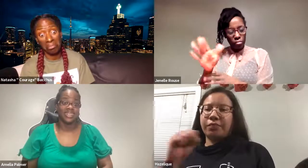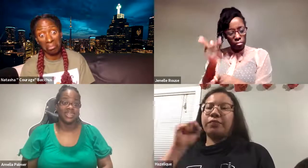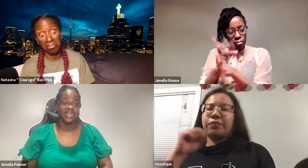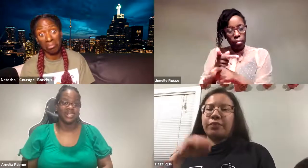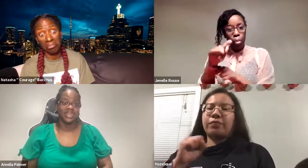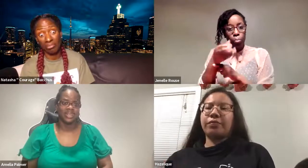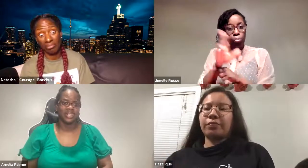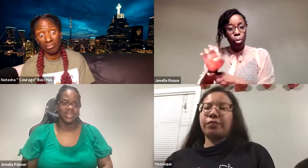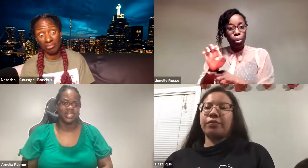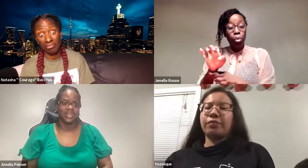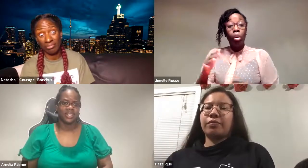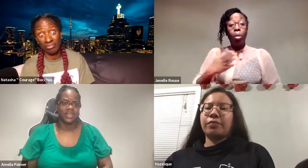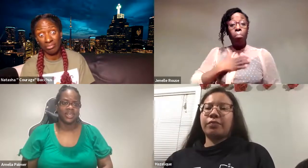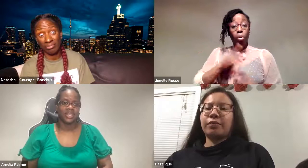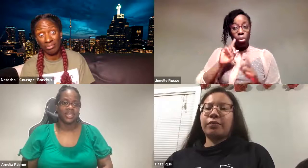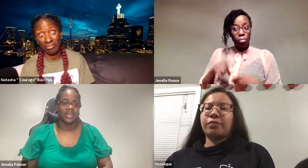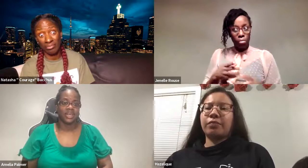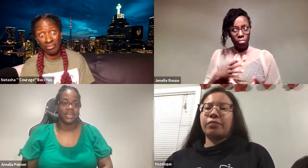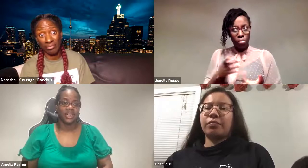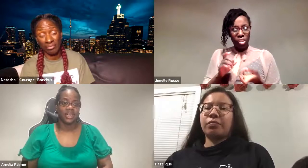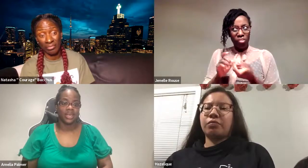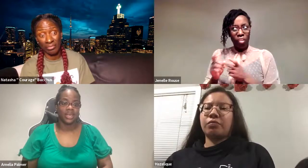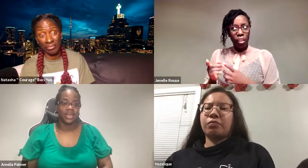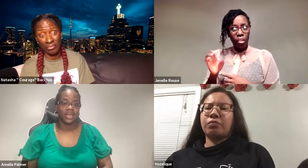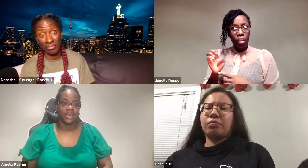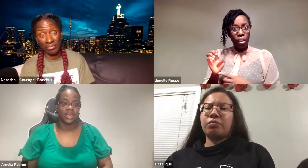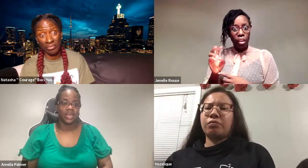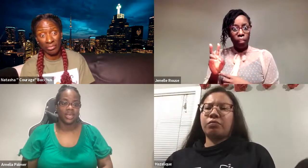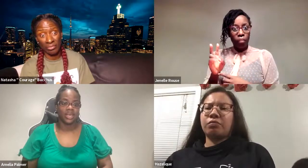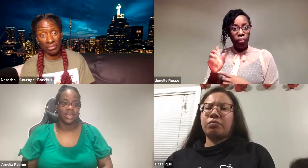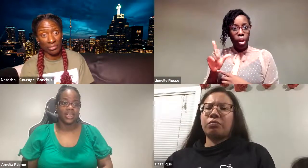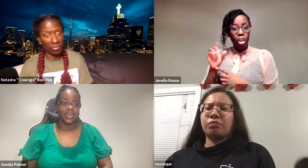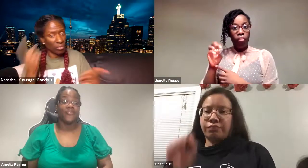that sign has changed. so in american sign language we have language shift and change.